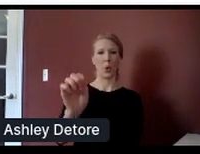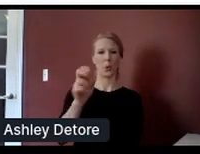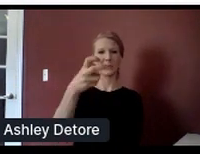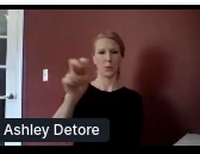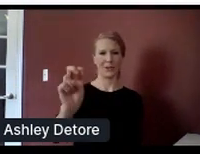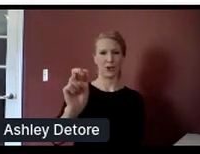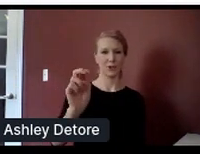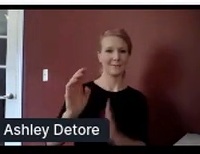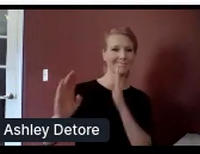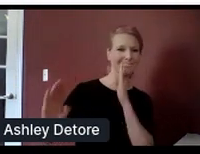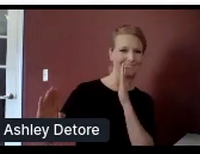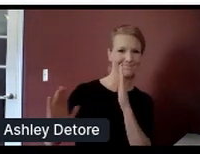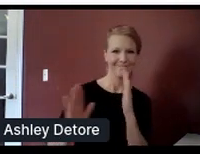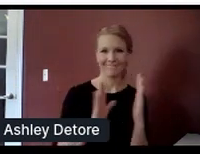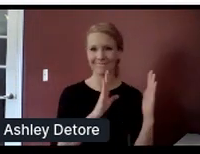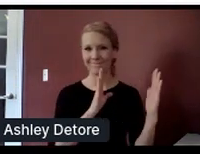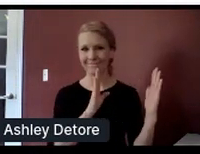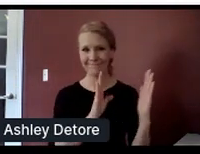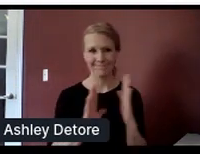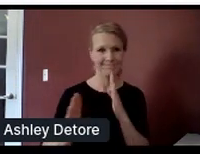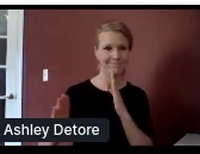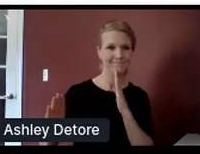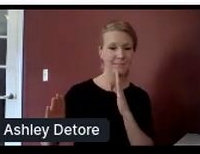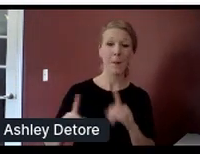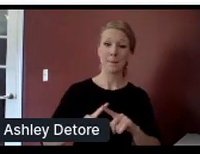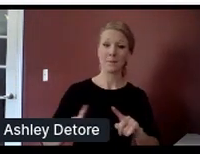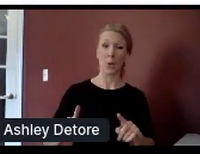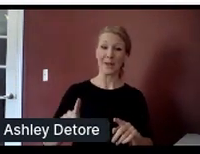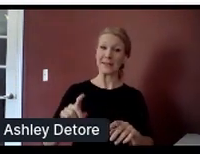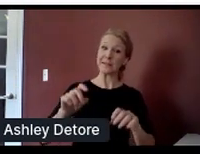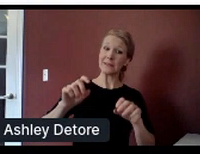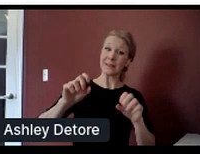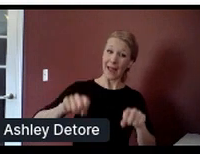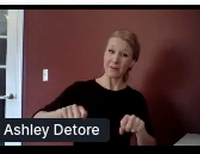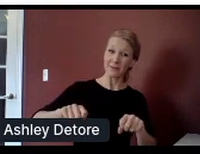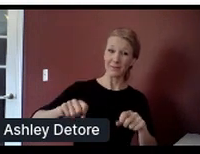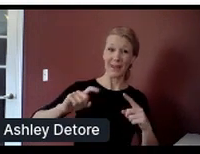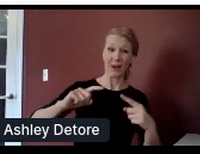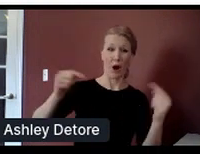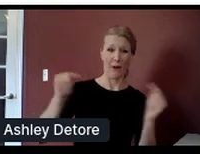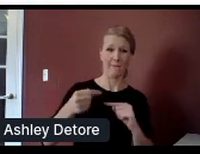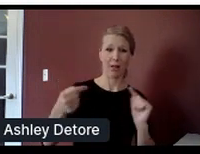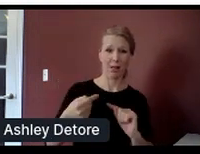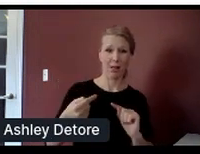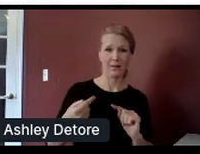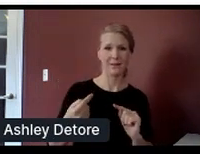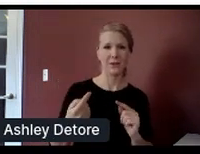But it doesn't negate the fact that it is harmful. It causes assimilation.